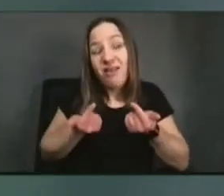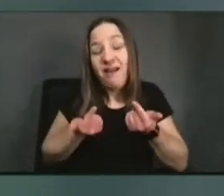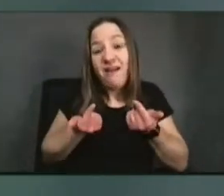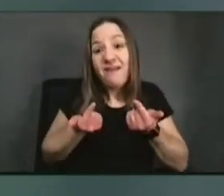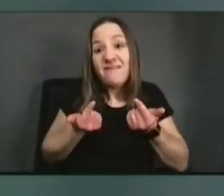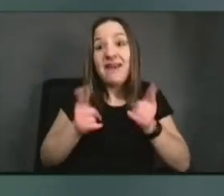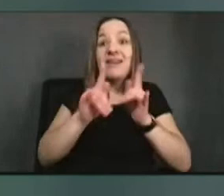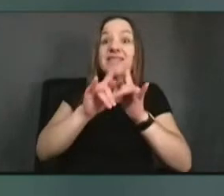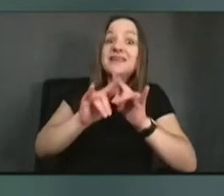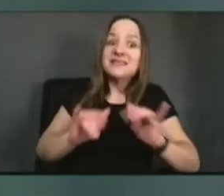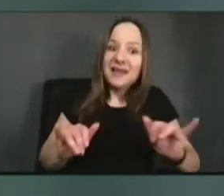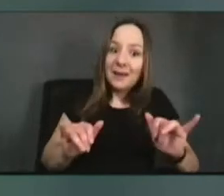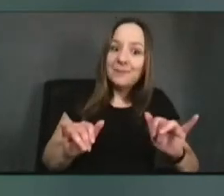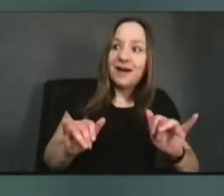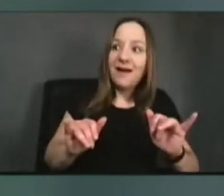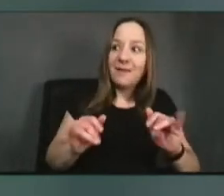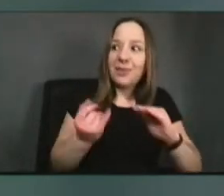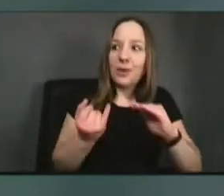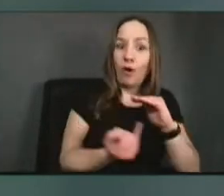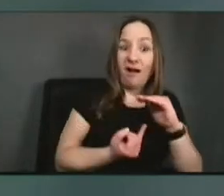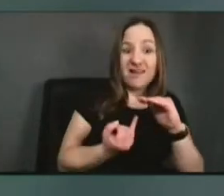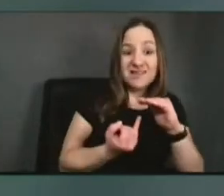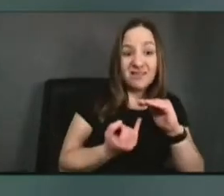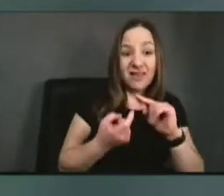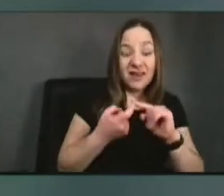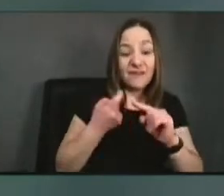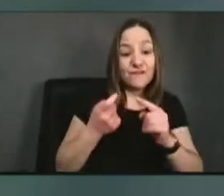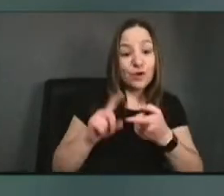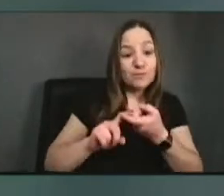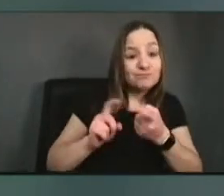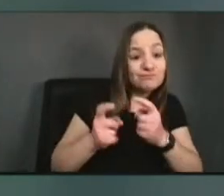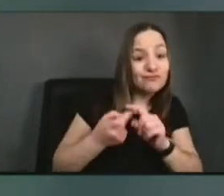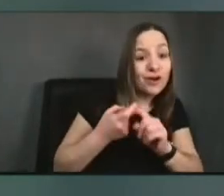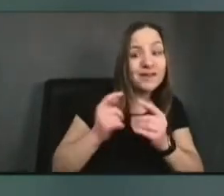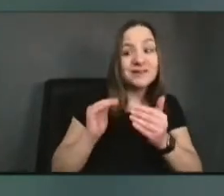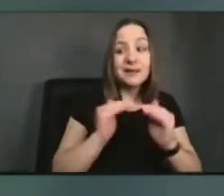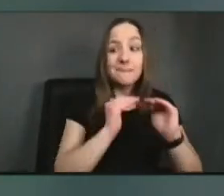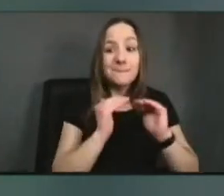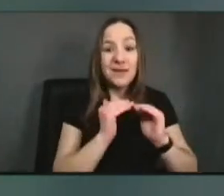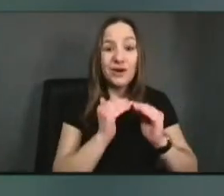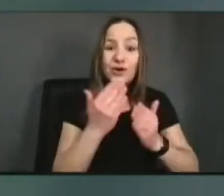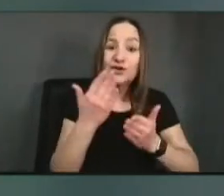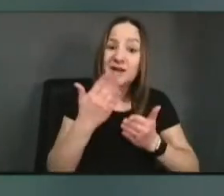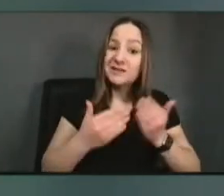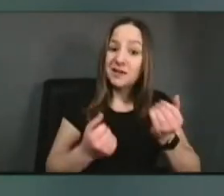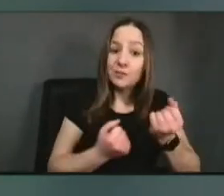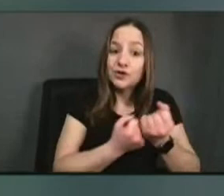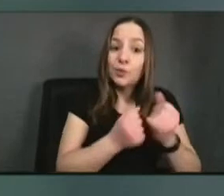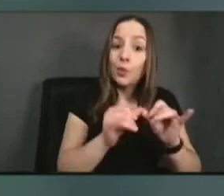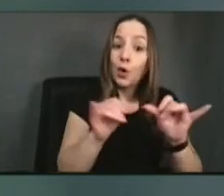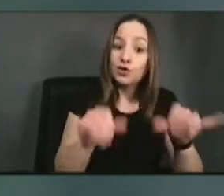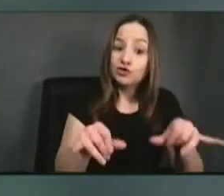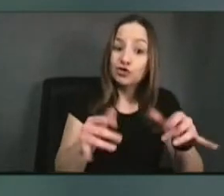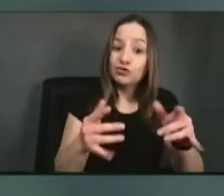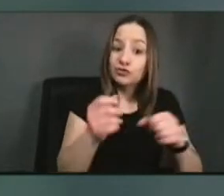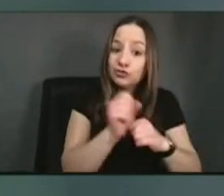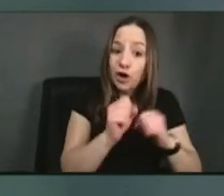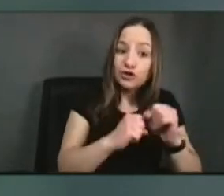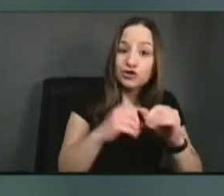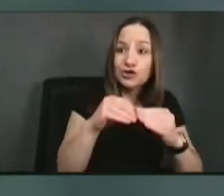so many ways, the rest of their lives and all while thewere, in many ways, isolated from